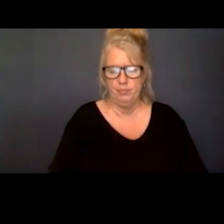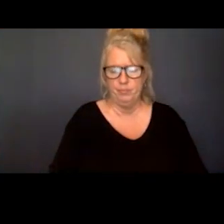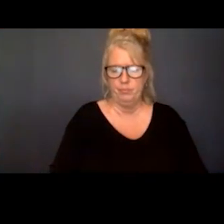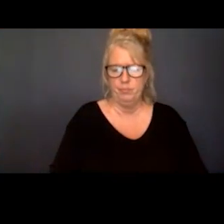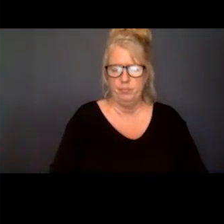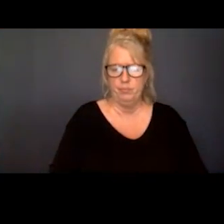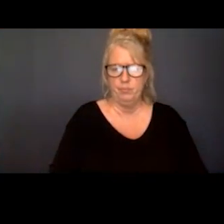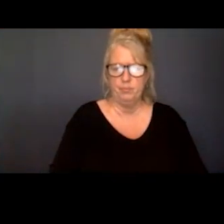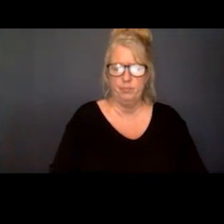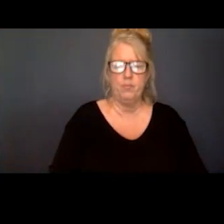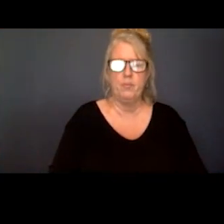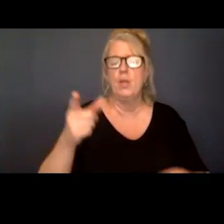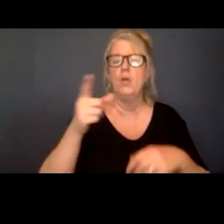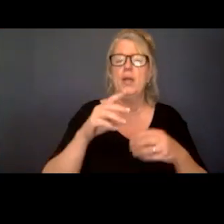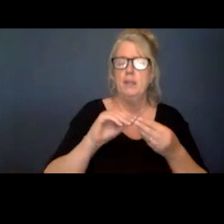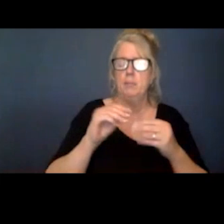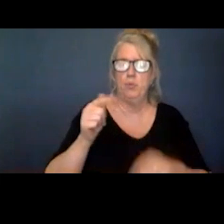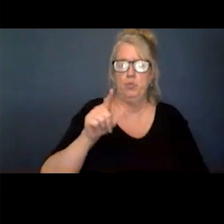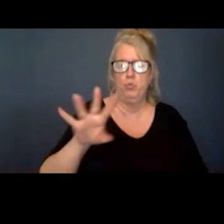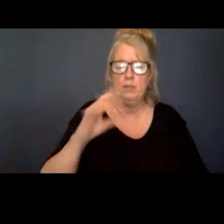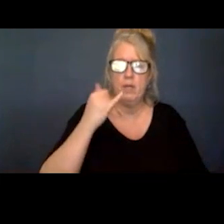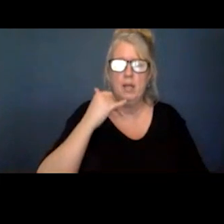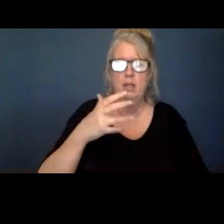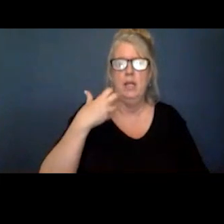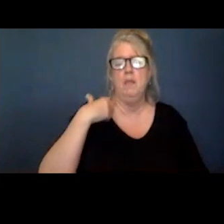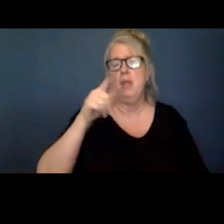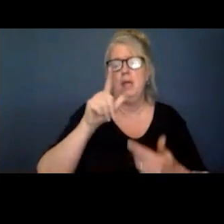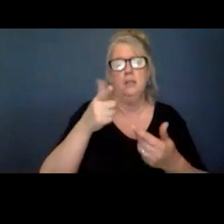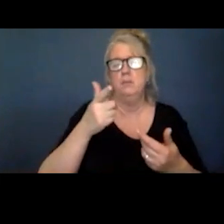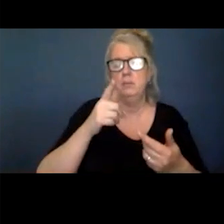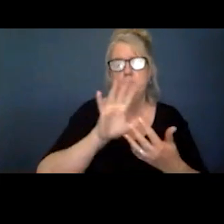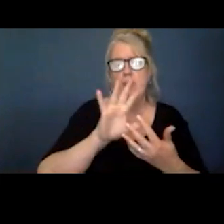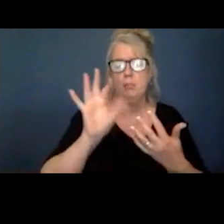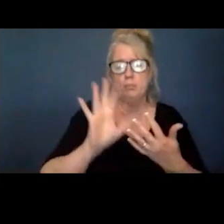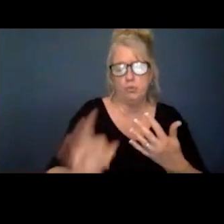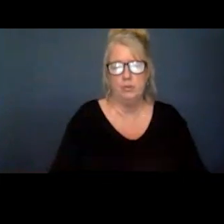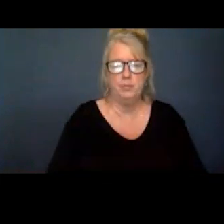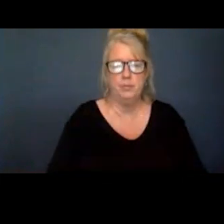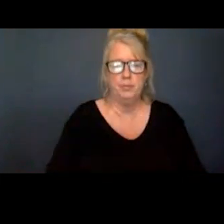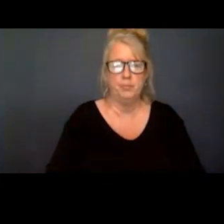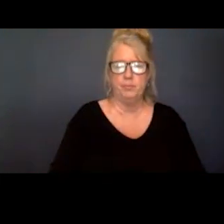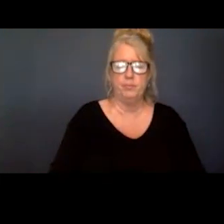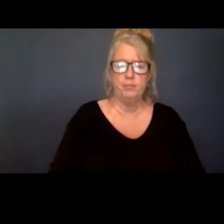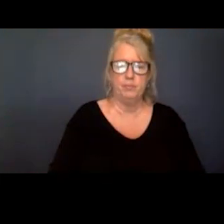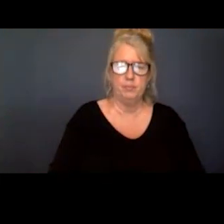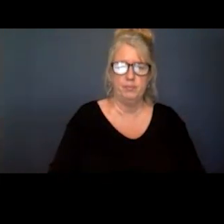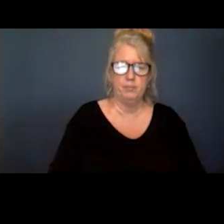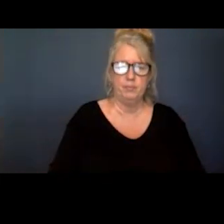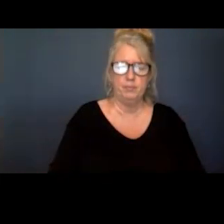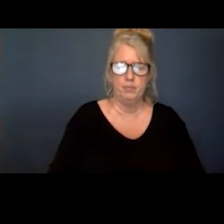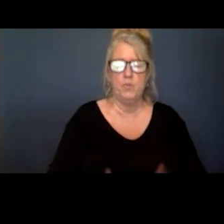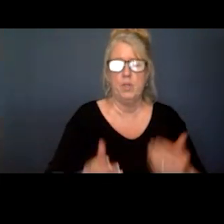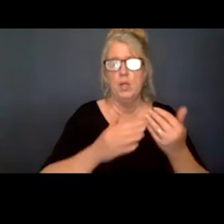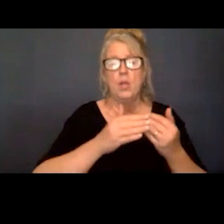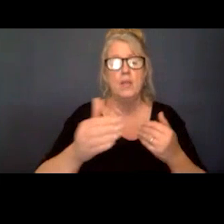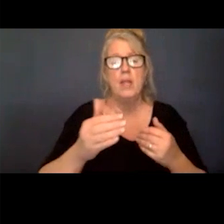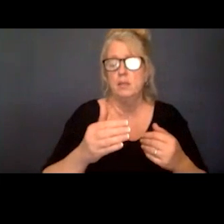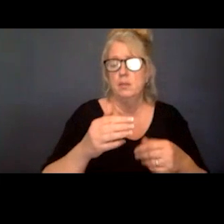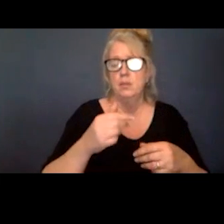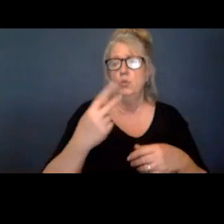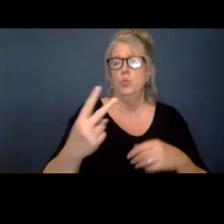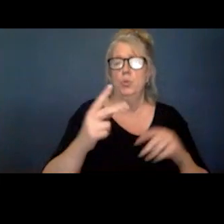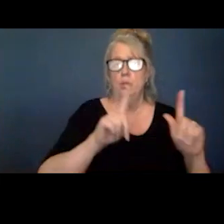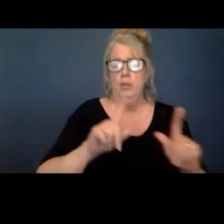Slide 24, Employer Content Options. Over the next two slides, we're going to review a few